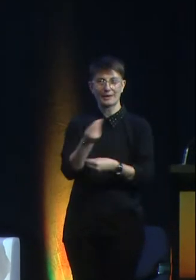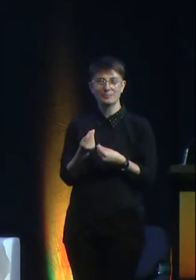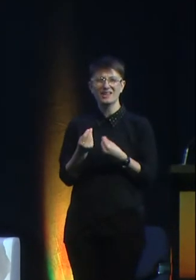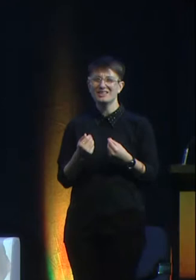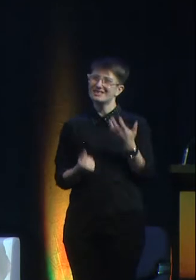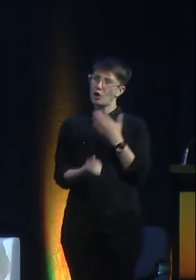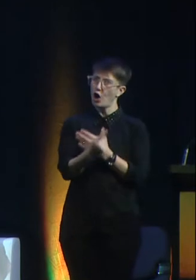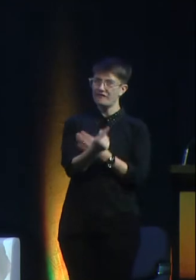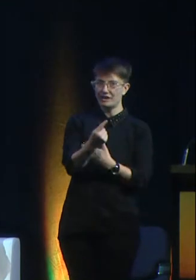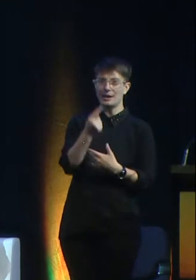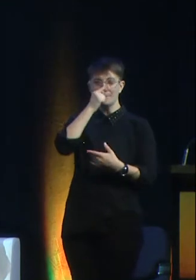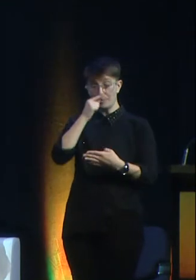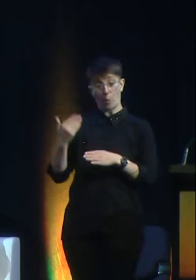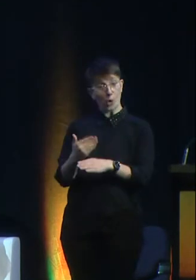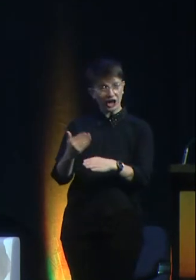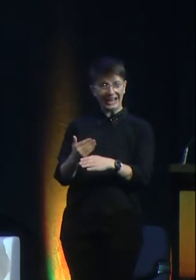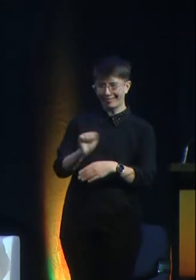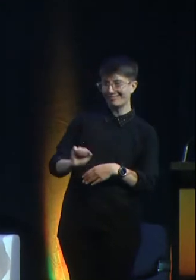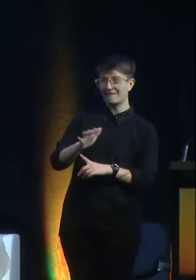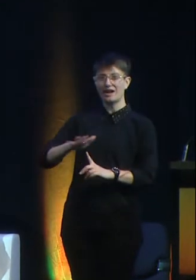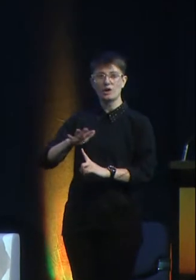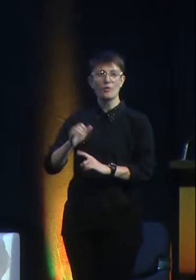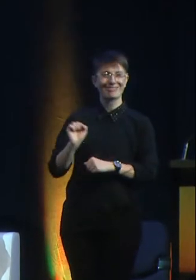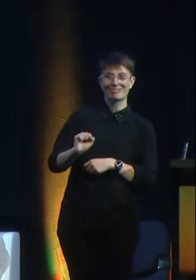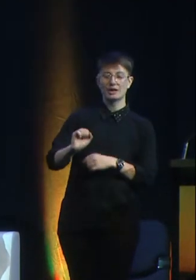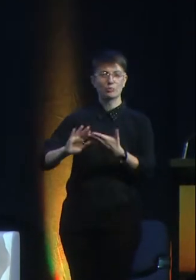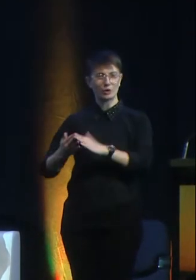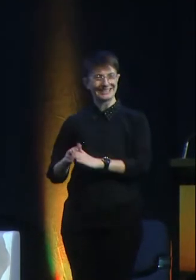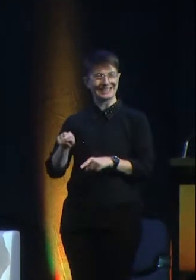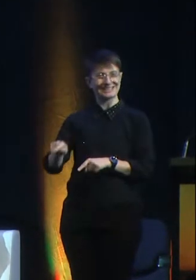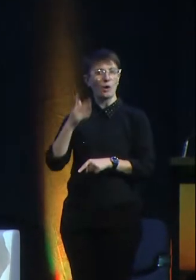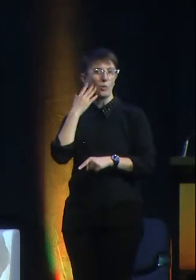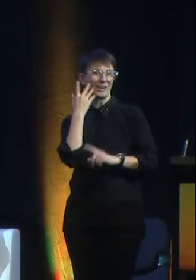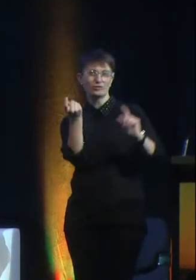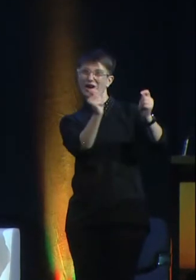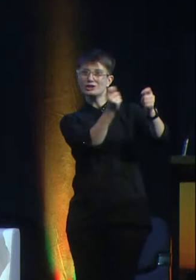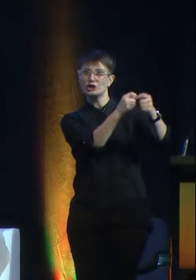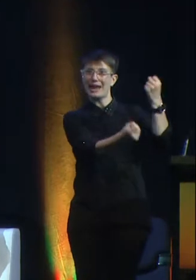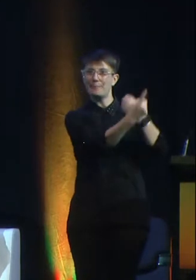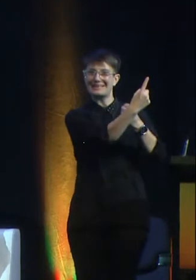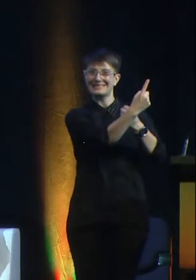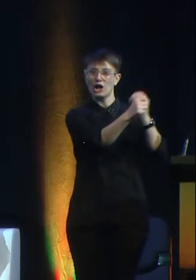the cost of transitioning, whether economic or social or otherwise, and they're the least